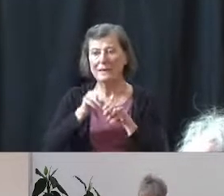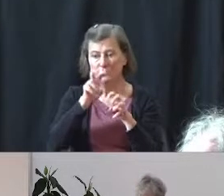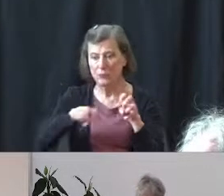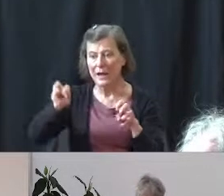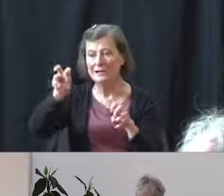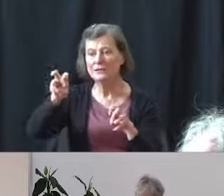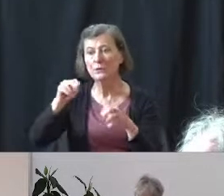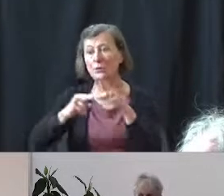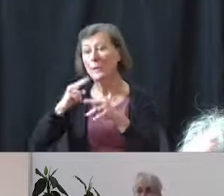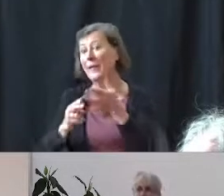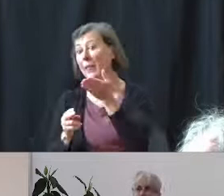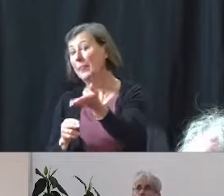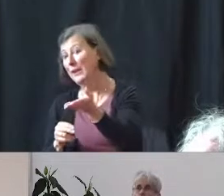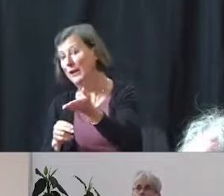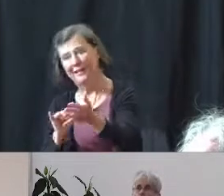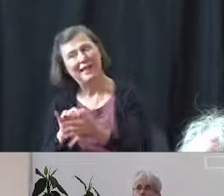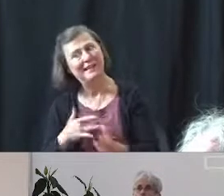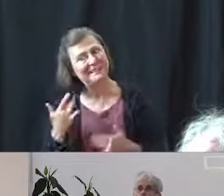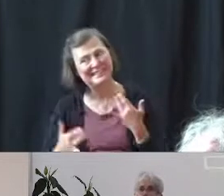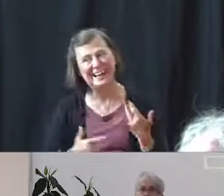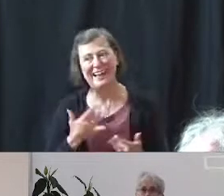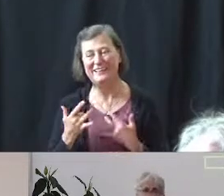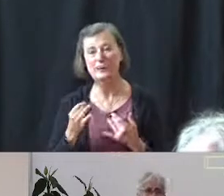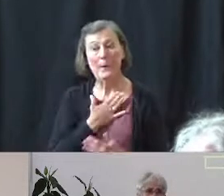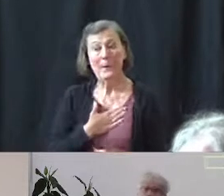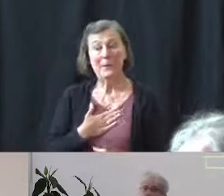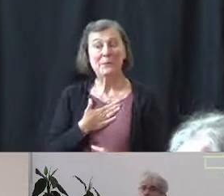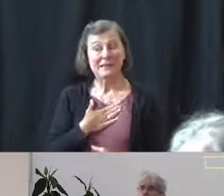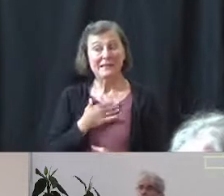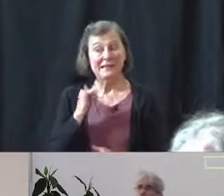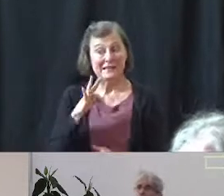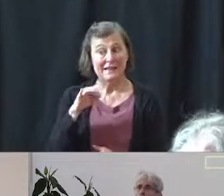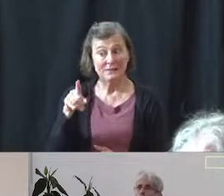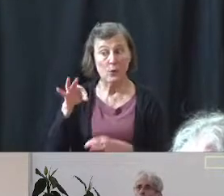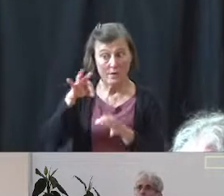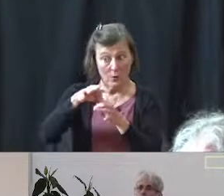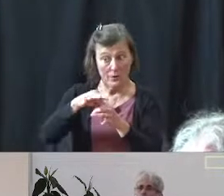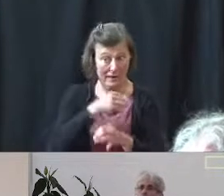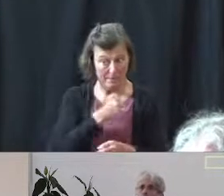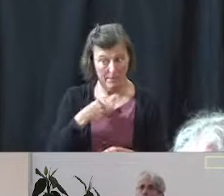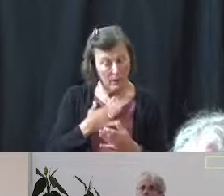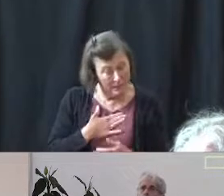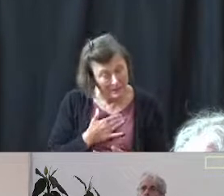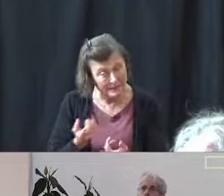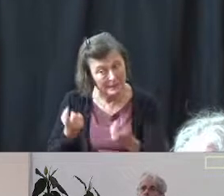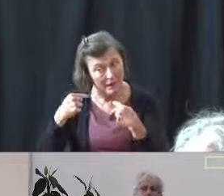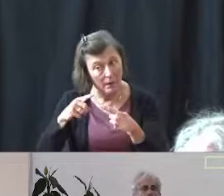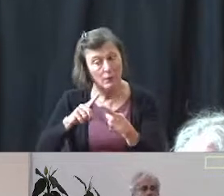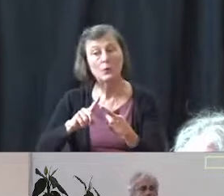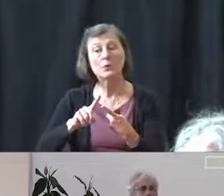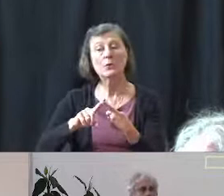So, that's an exciting thing. So, please do, if you're a voting member, please do come to our meeting.